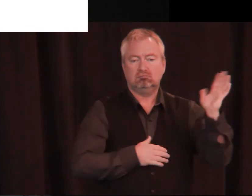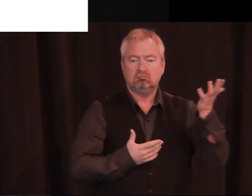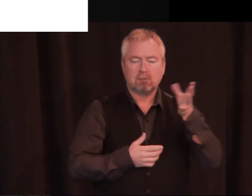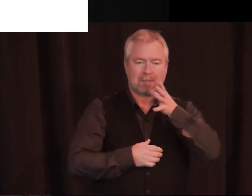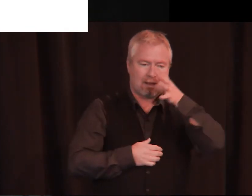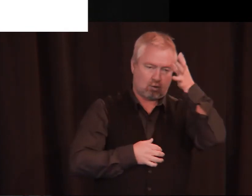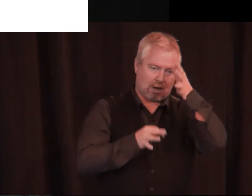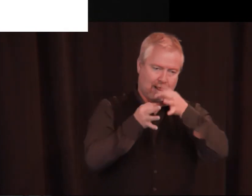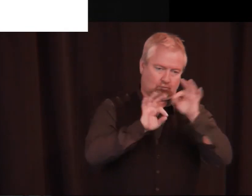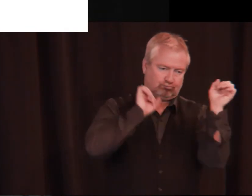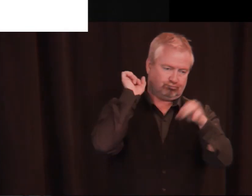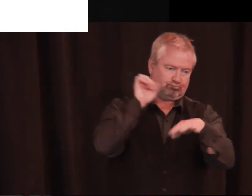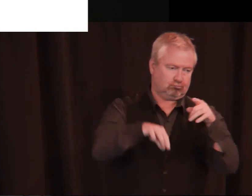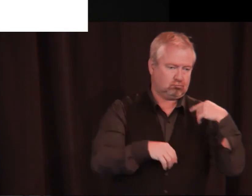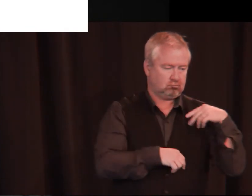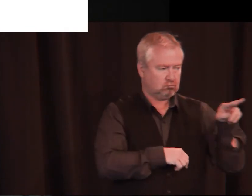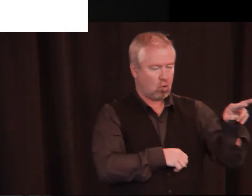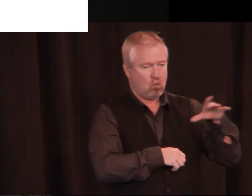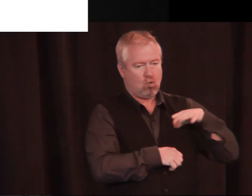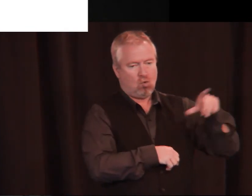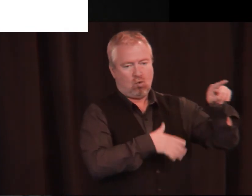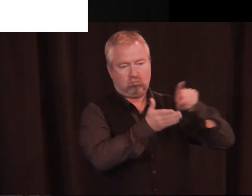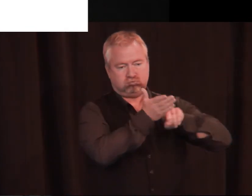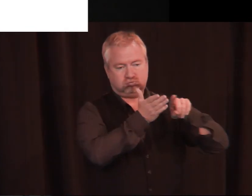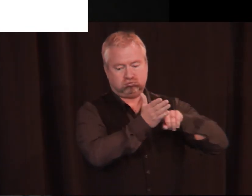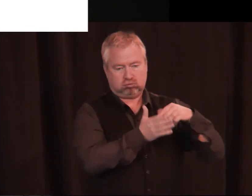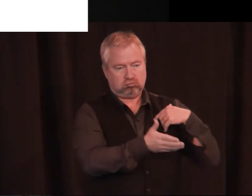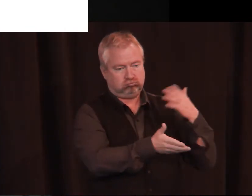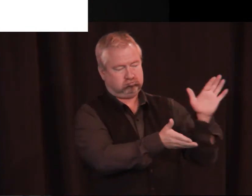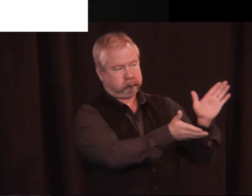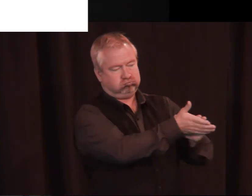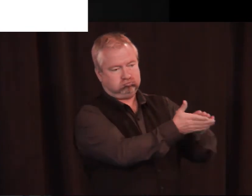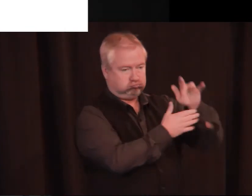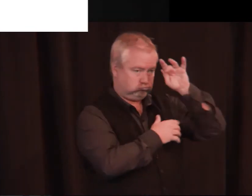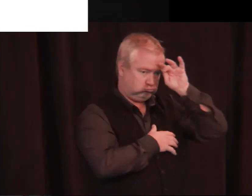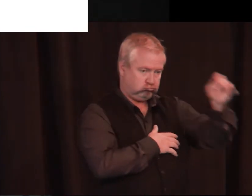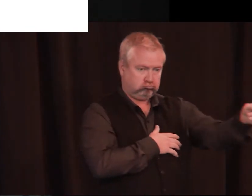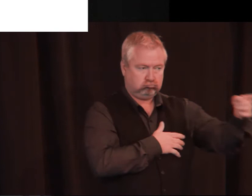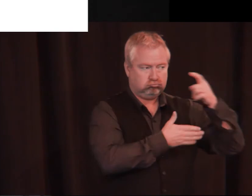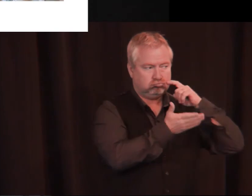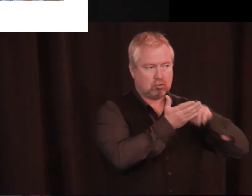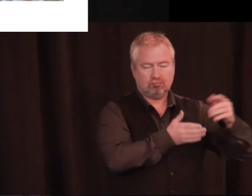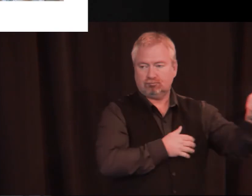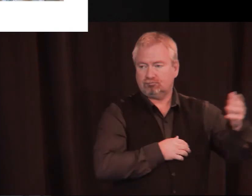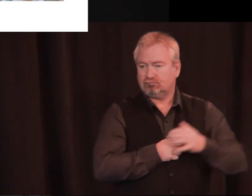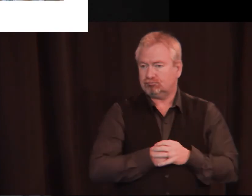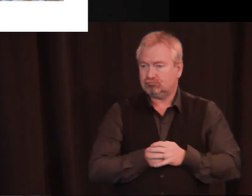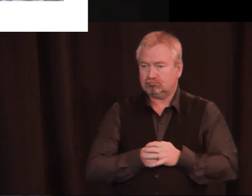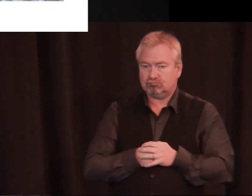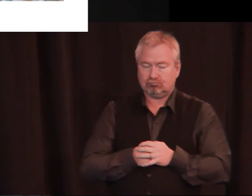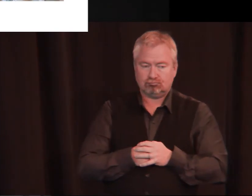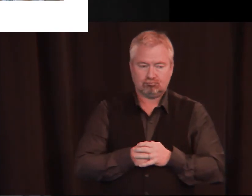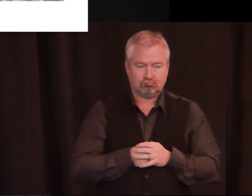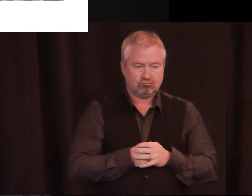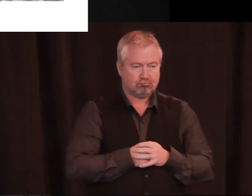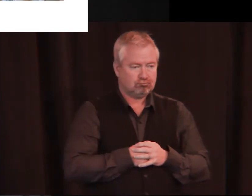and, so, I want to make sure I acknowledge her, because this is really a lot of her data that she's shared with me. Okay.